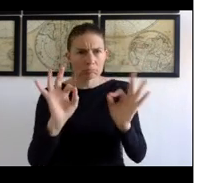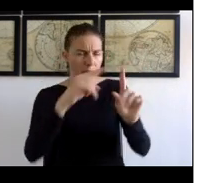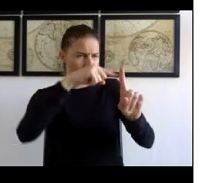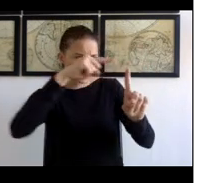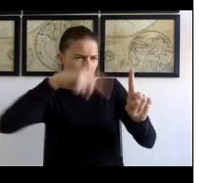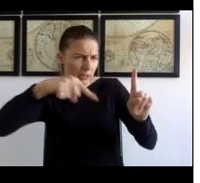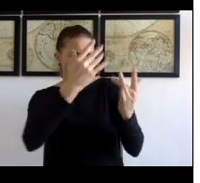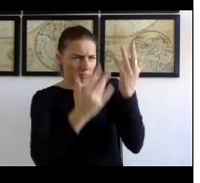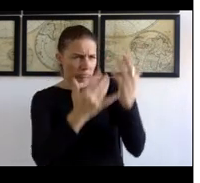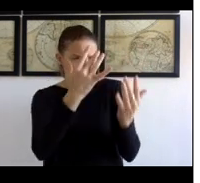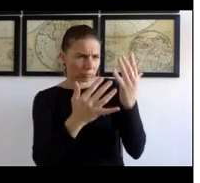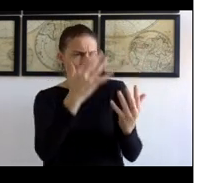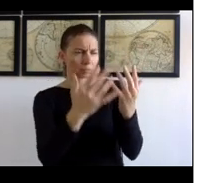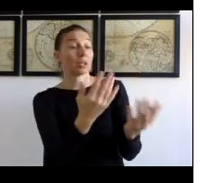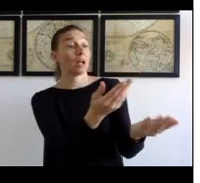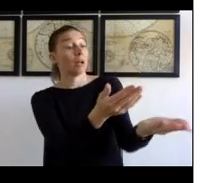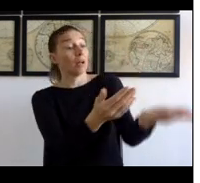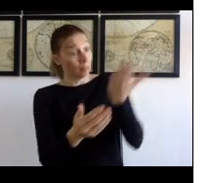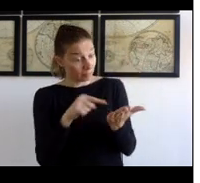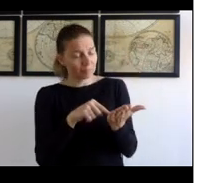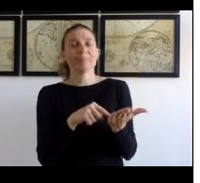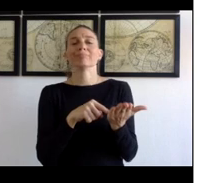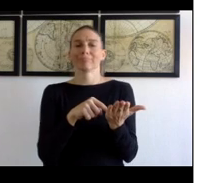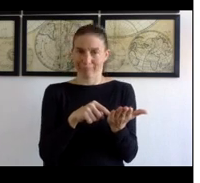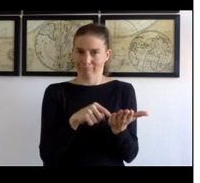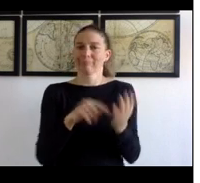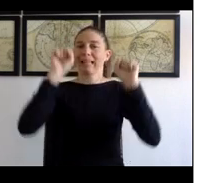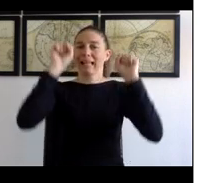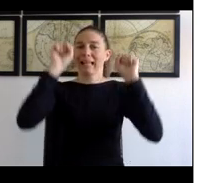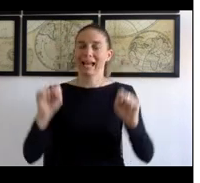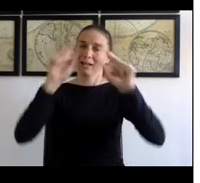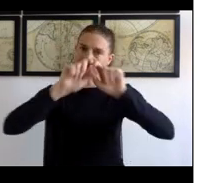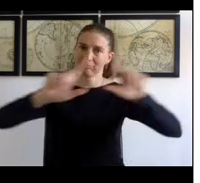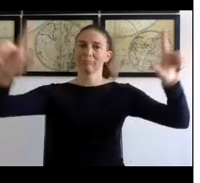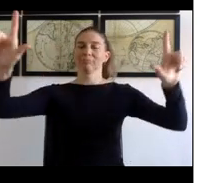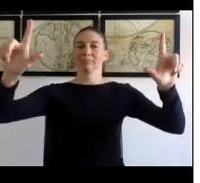This is what we see as a solution to the gap that we're addressing.